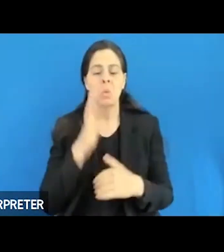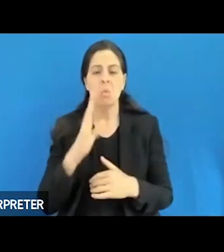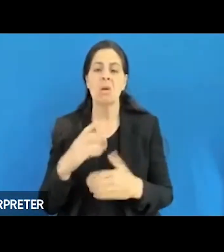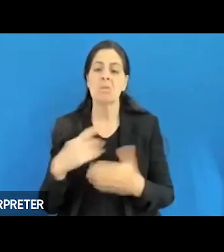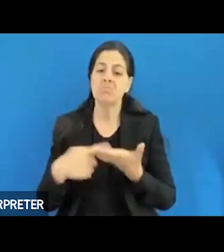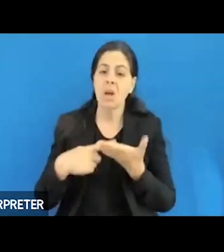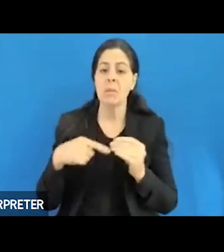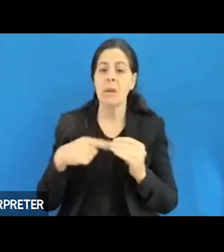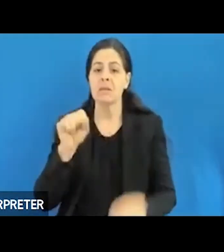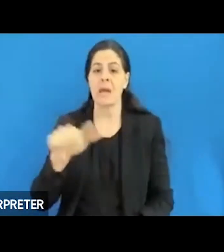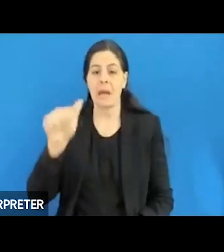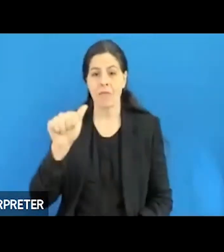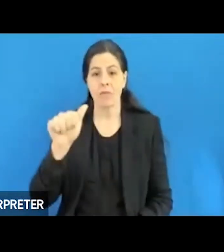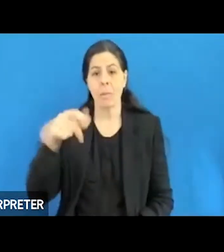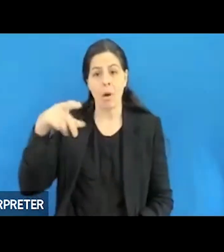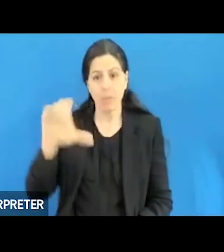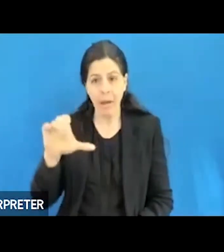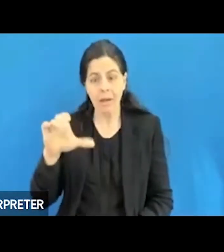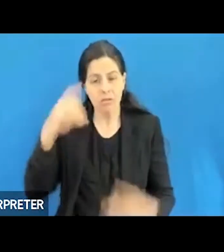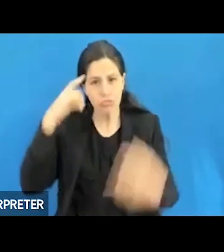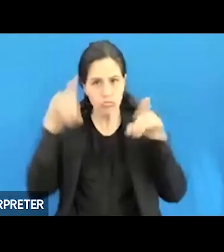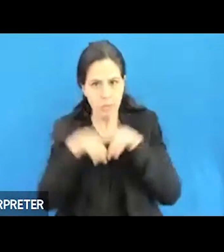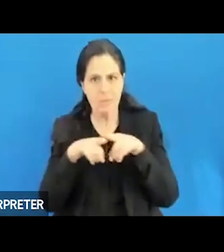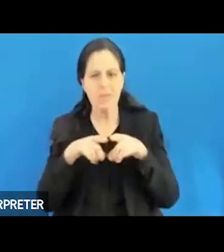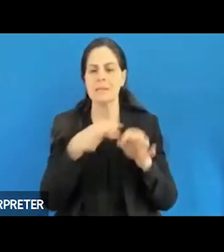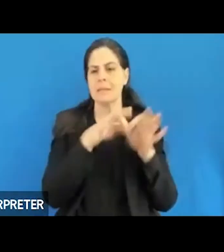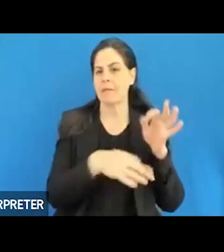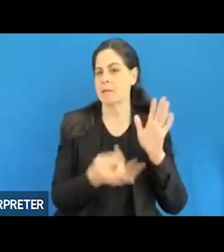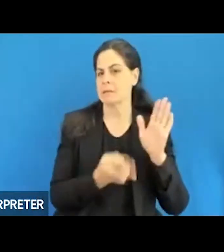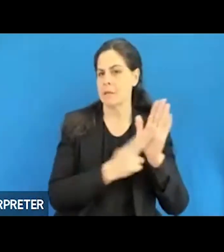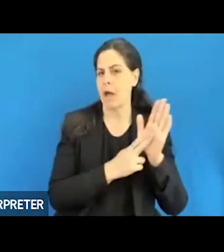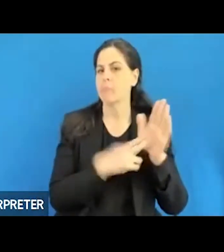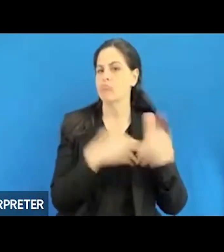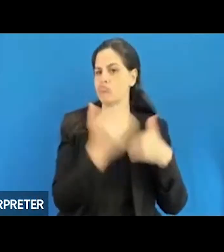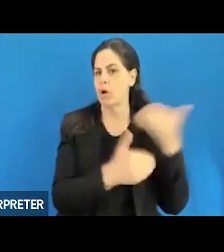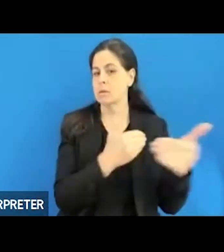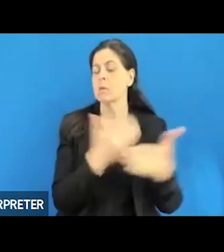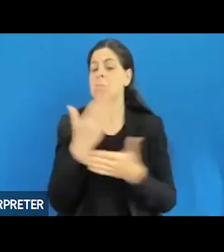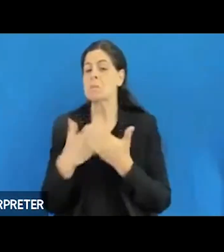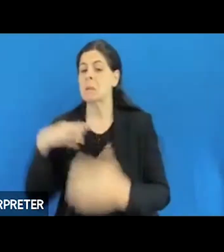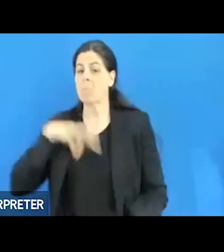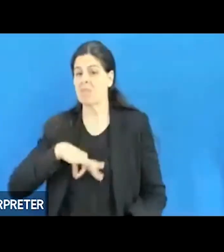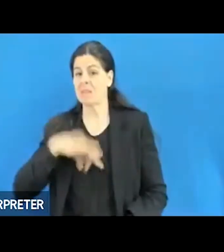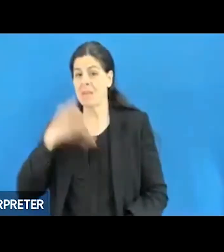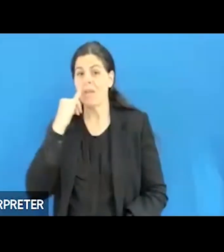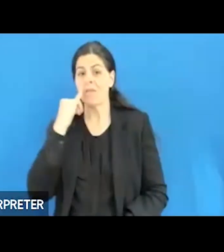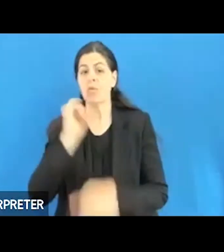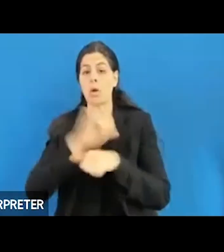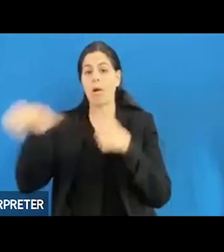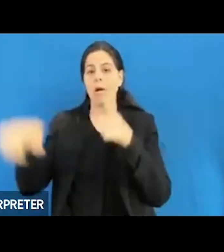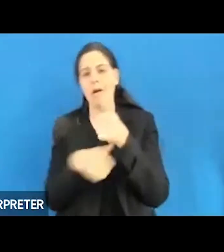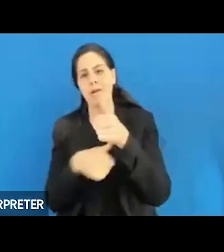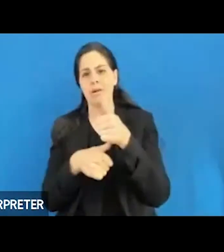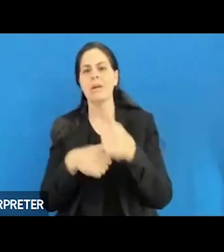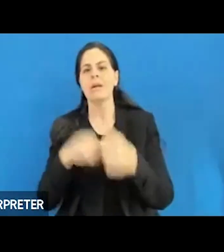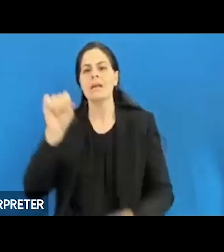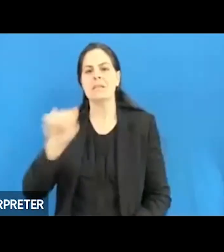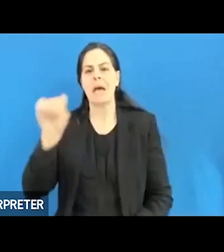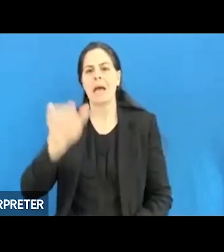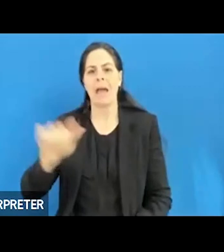our new simplified signing process, and some of the benefits of working under a SAG-AFTRA podcast agreement. Hello and welcome.